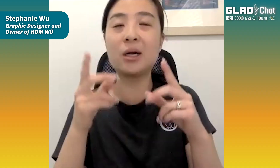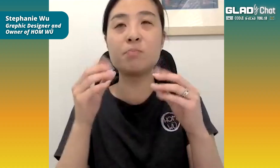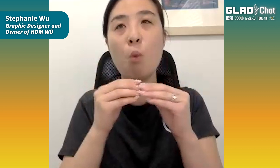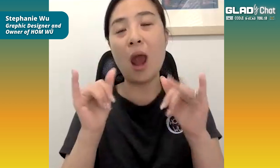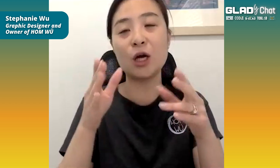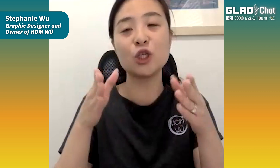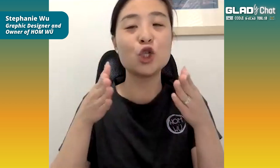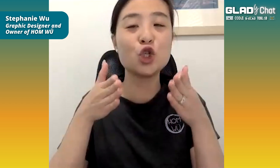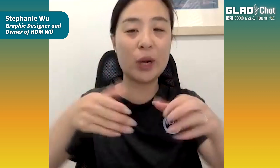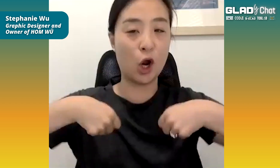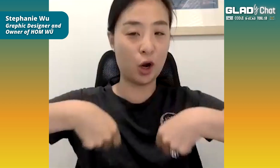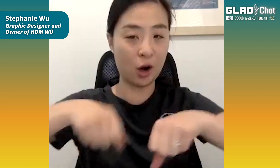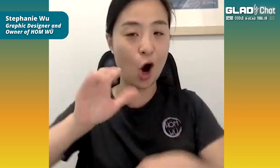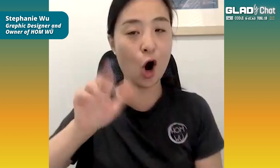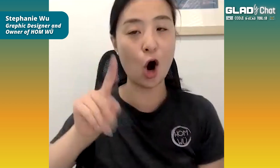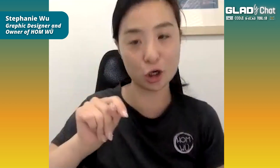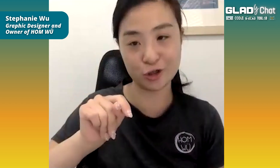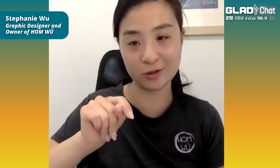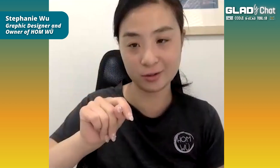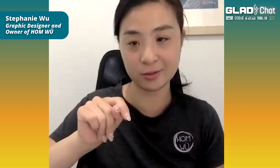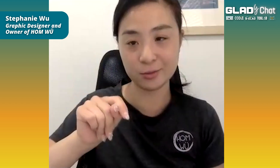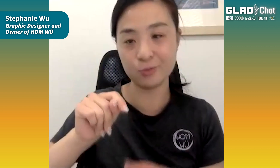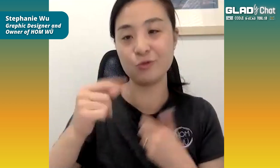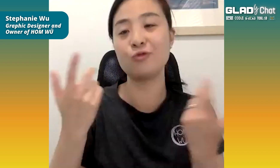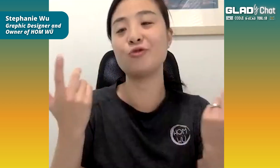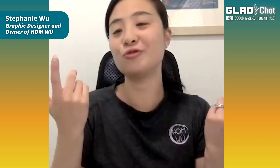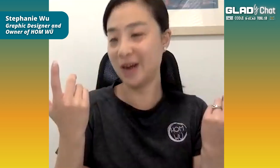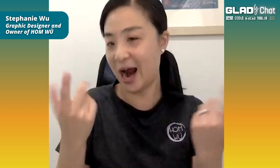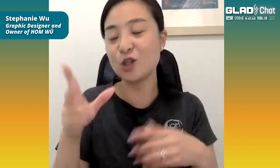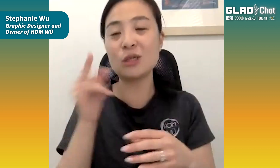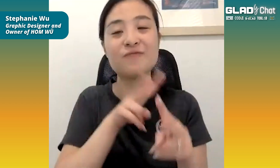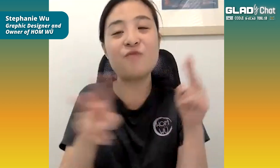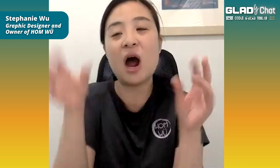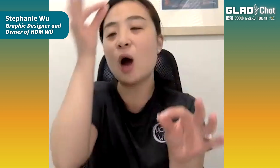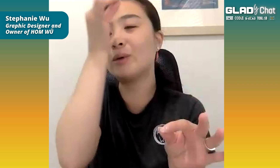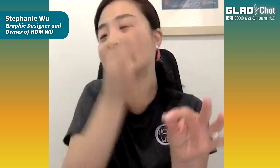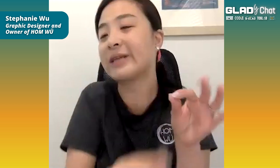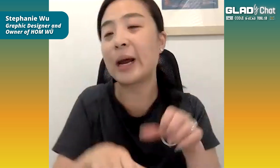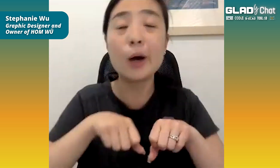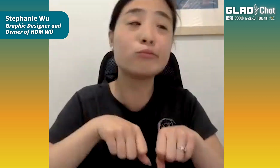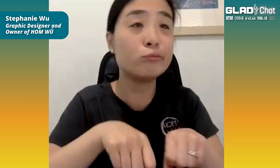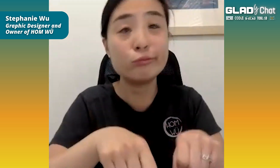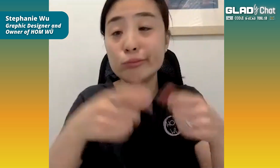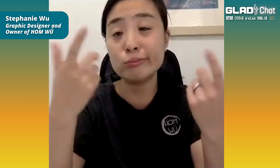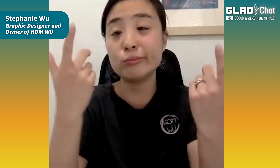but it’s more like street carts. It’s very simple, they roll carts on the streets